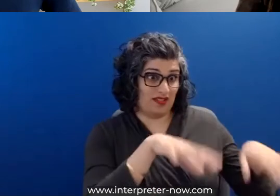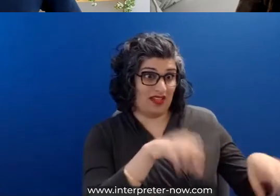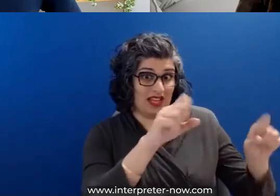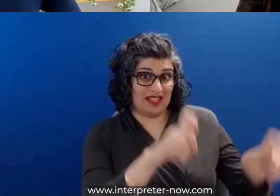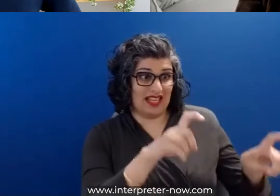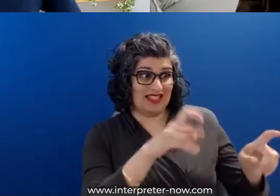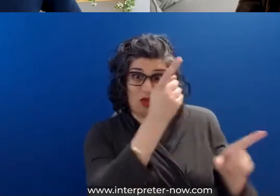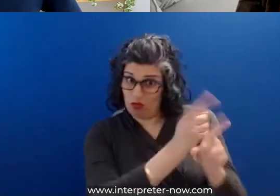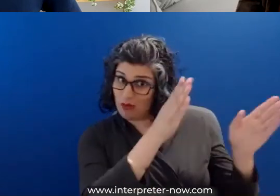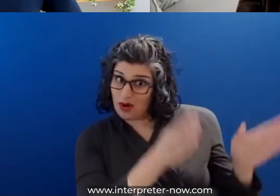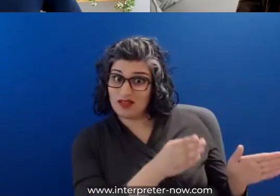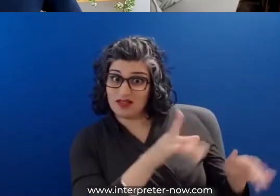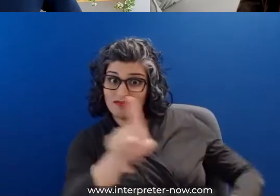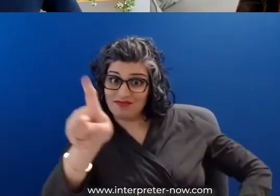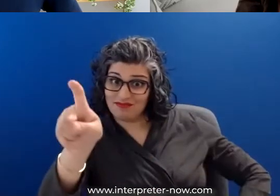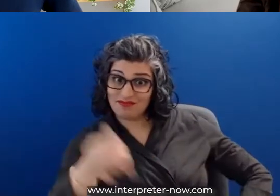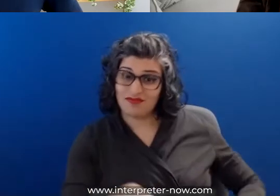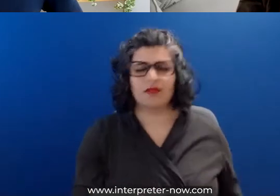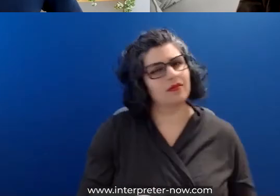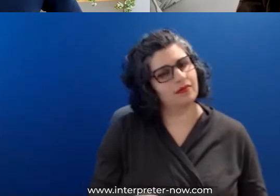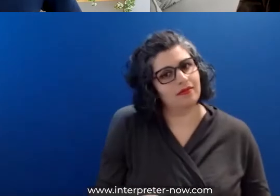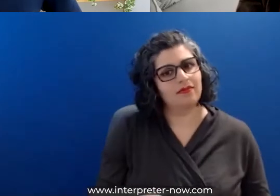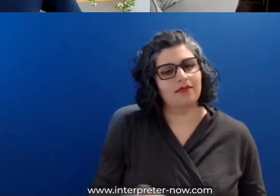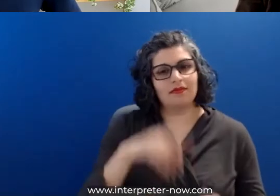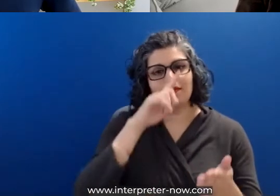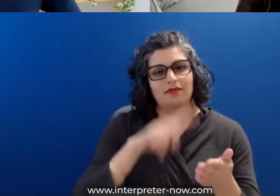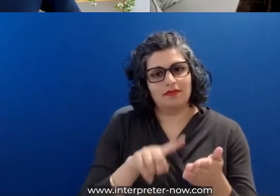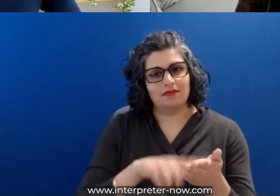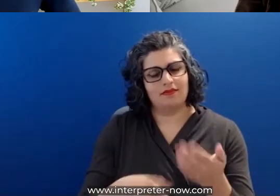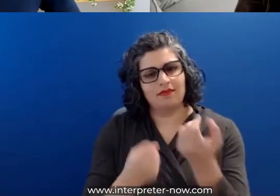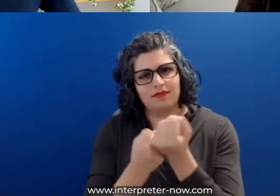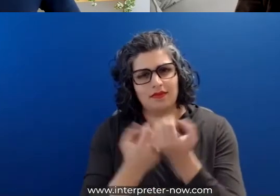person to be taking the test. Researchers and advocates have already shown that facial